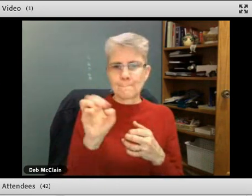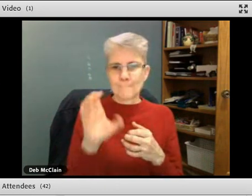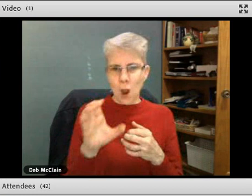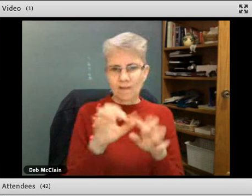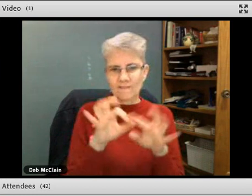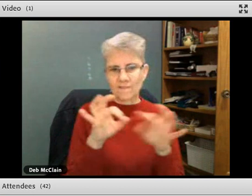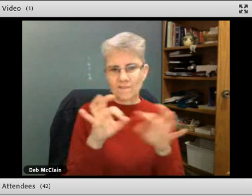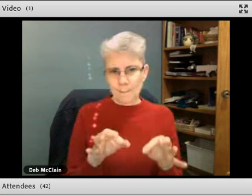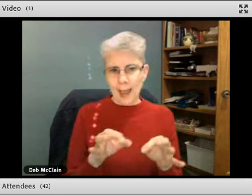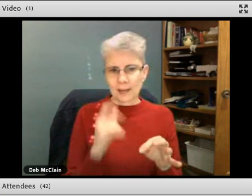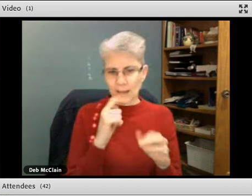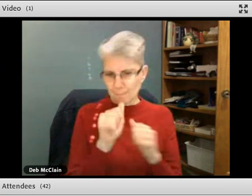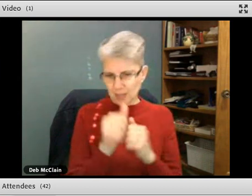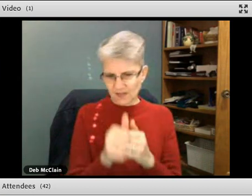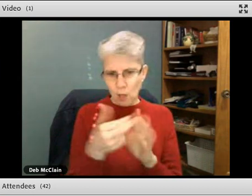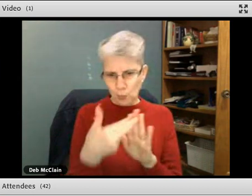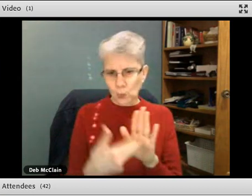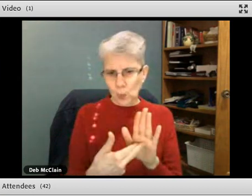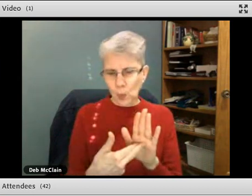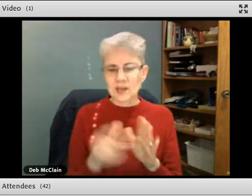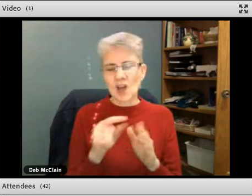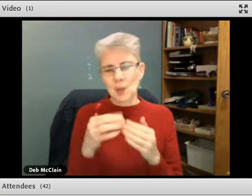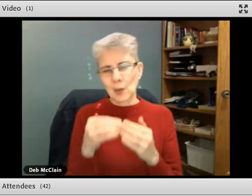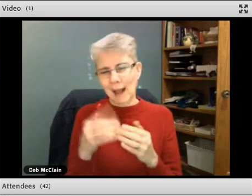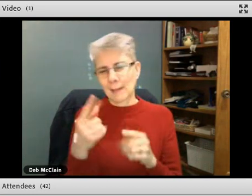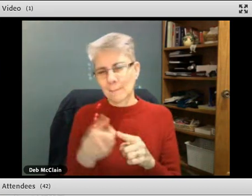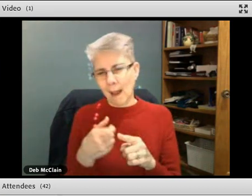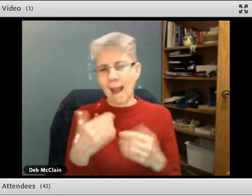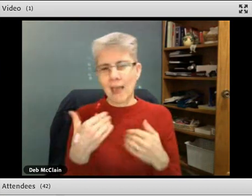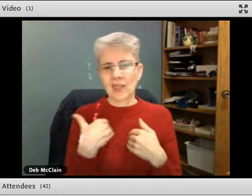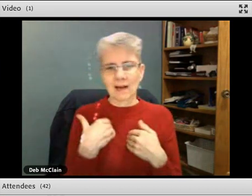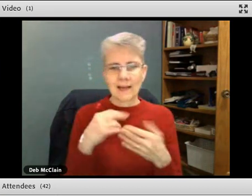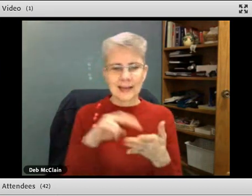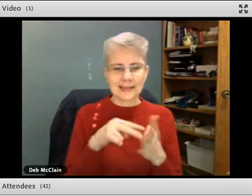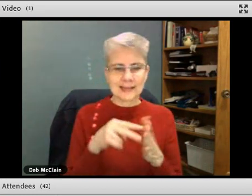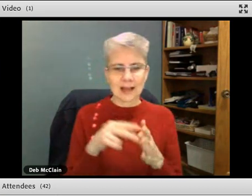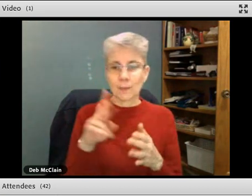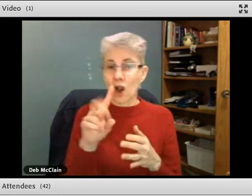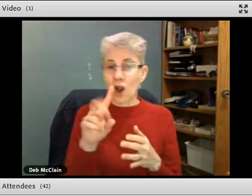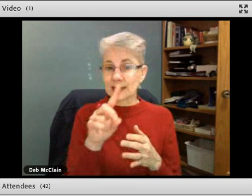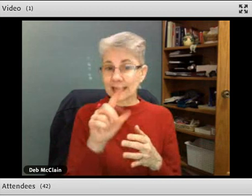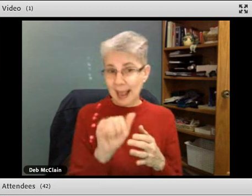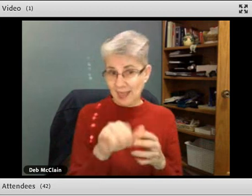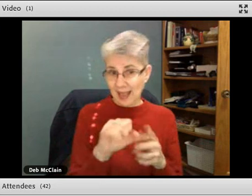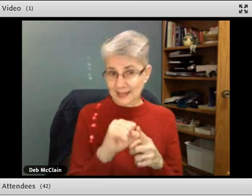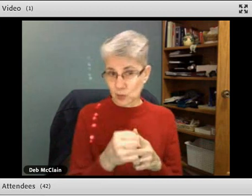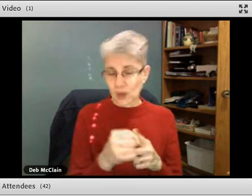by RDA in this case. The 100 field in the MARC record is for what's called the main entry.